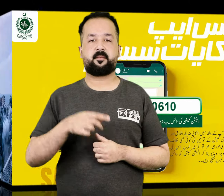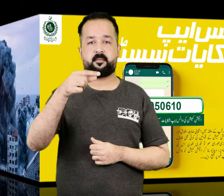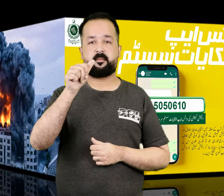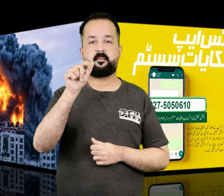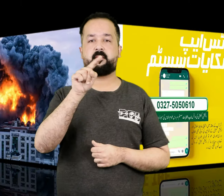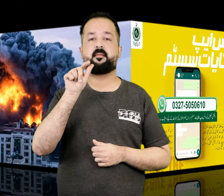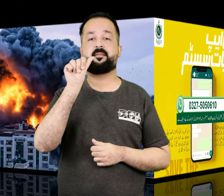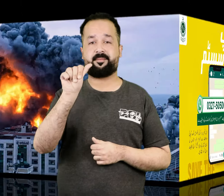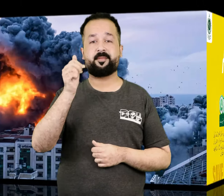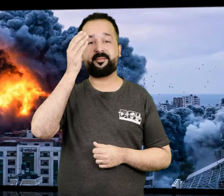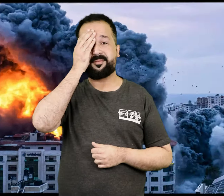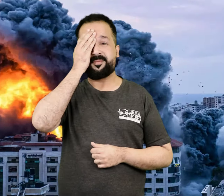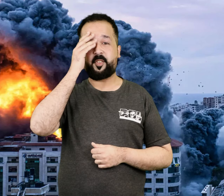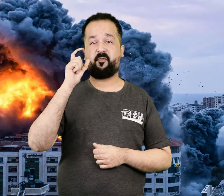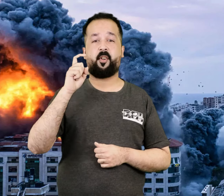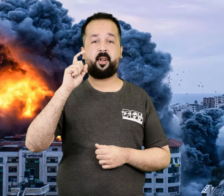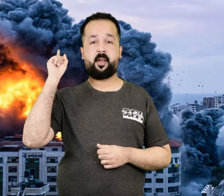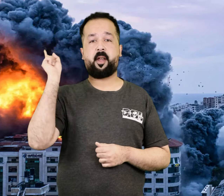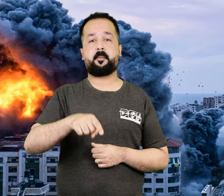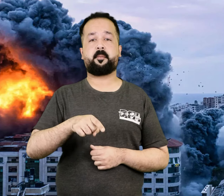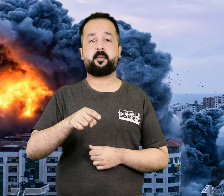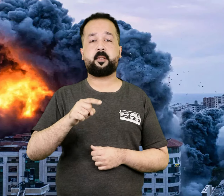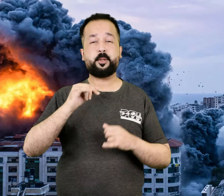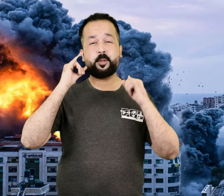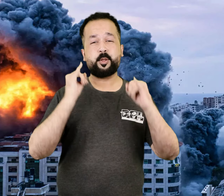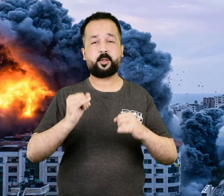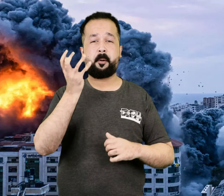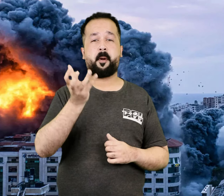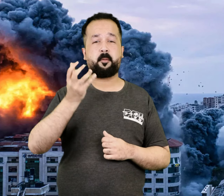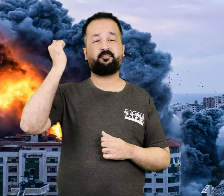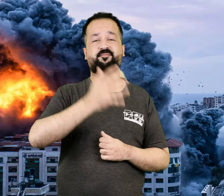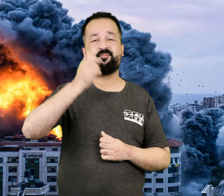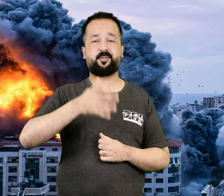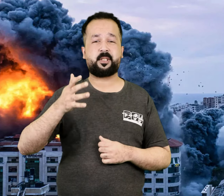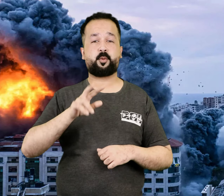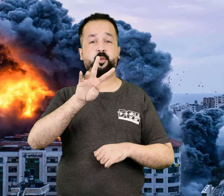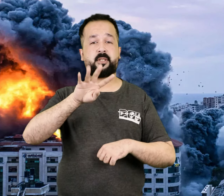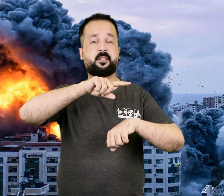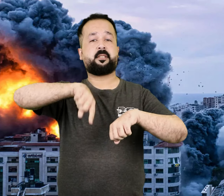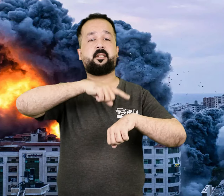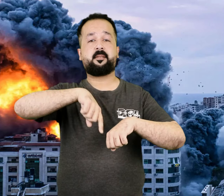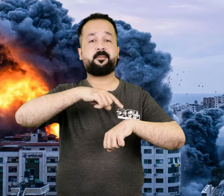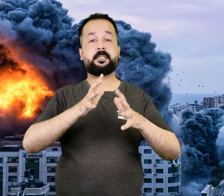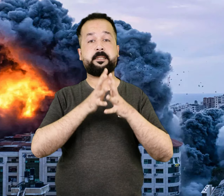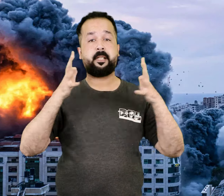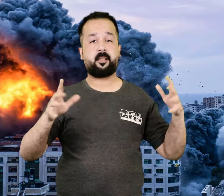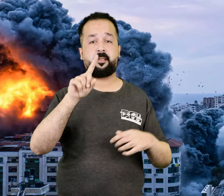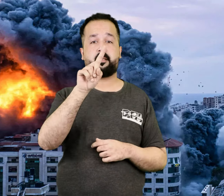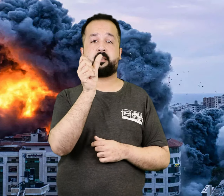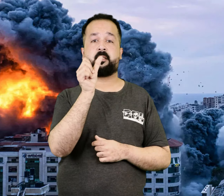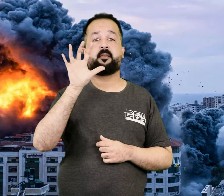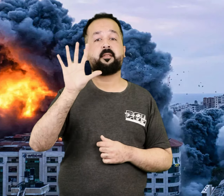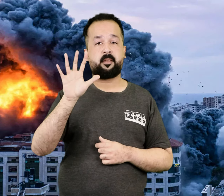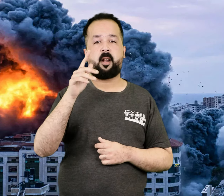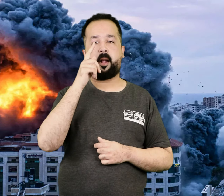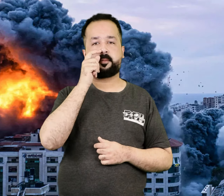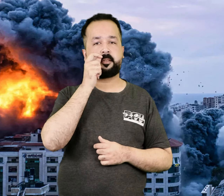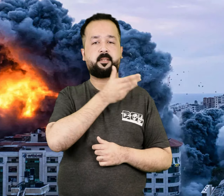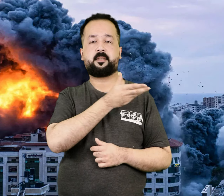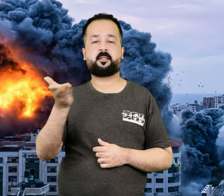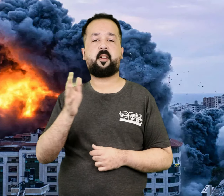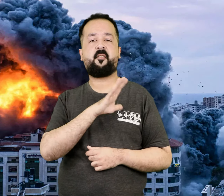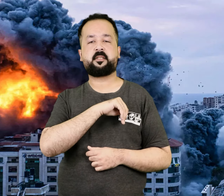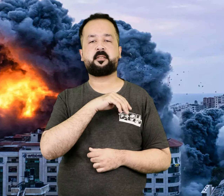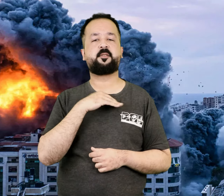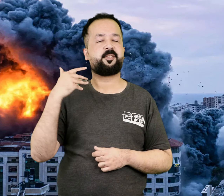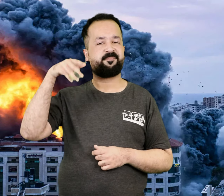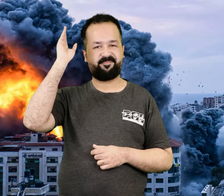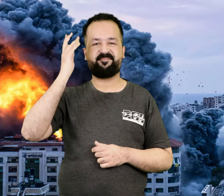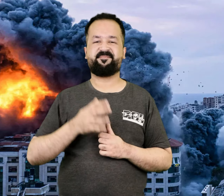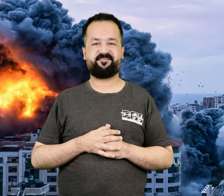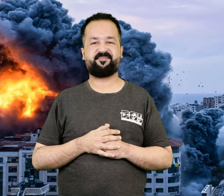165 Palestinians martyred in 24 hours due to extreme bombardment by the Israeli army in Gaza.